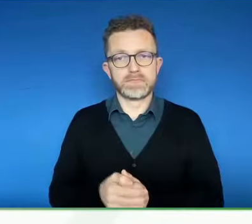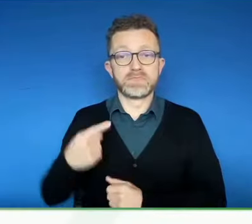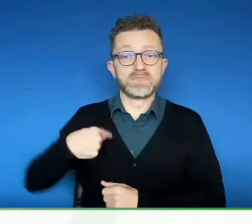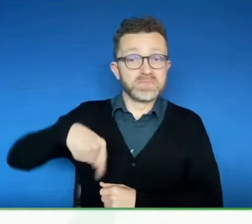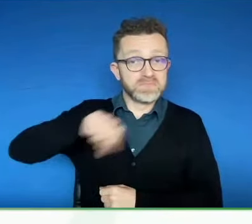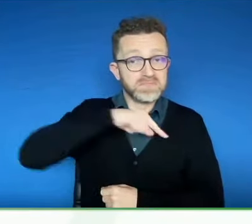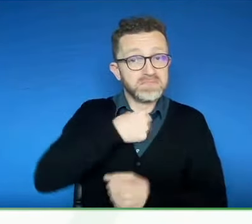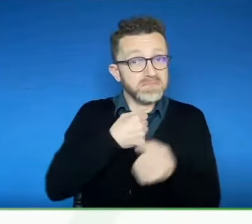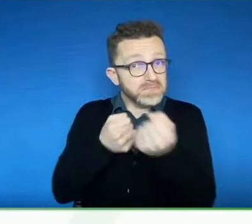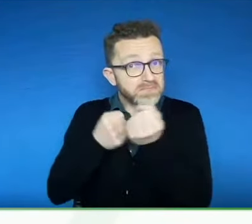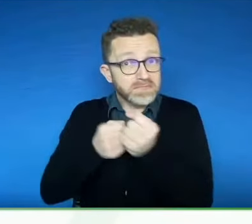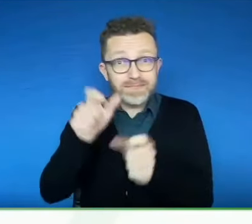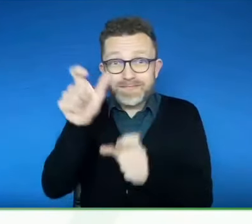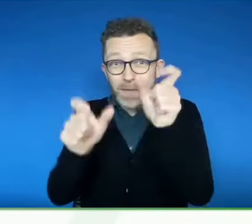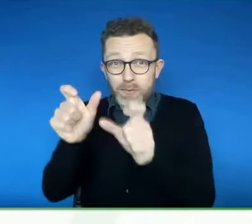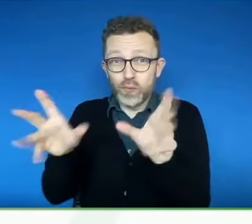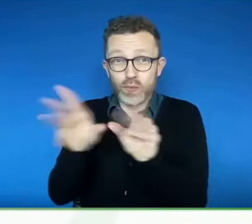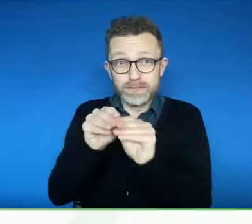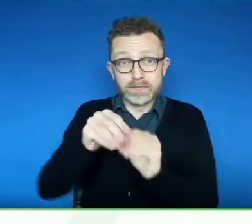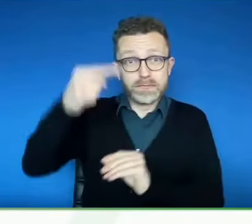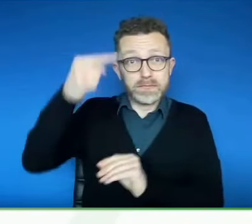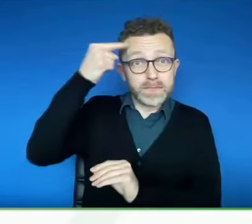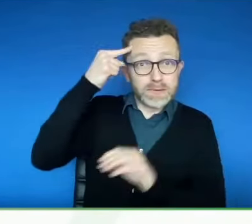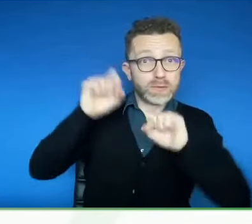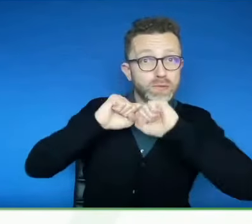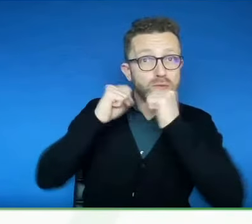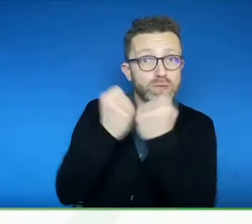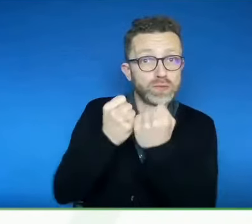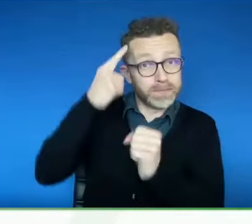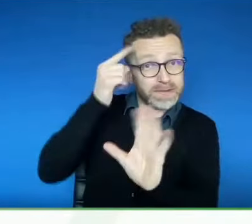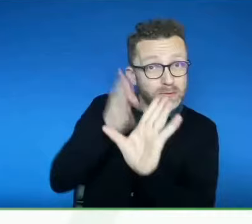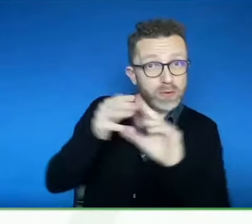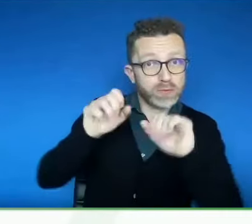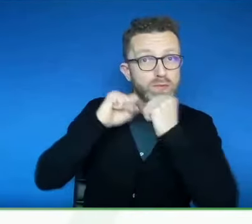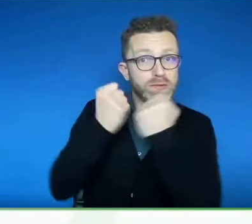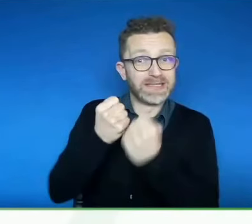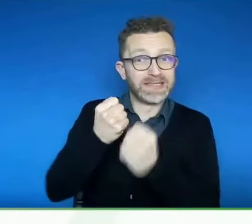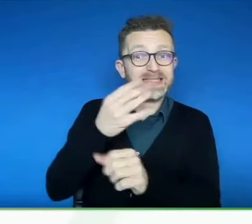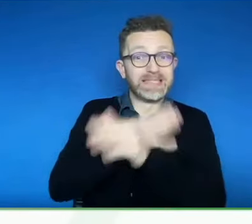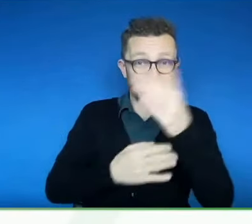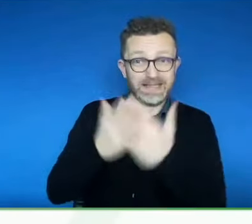Of their own choices. We advocate for inclusive communities.